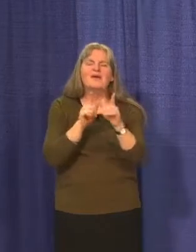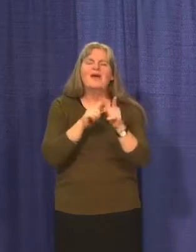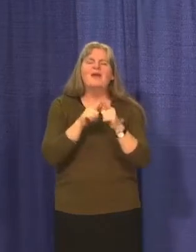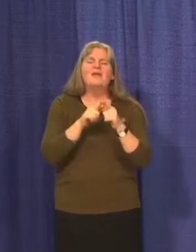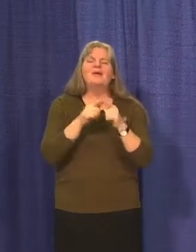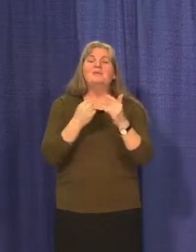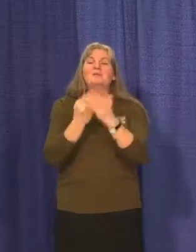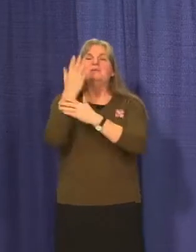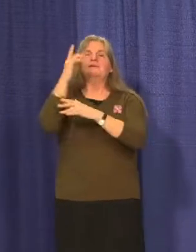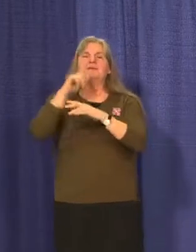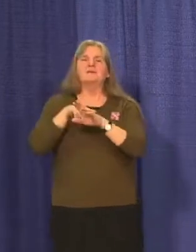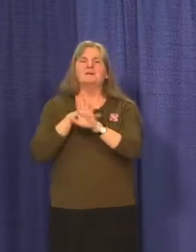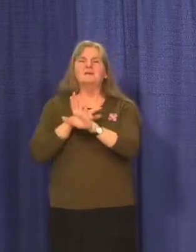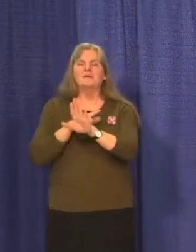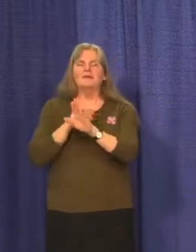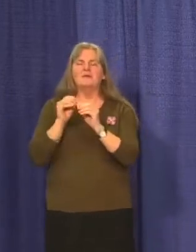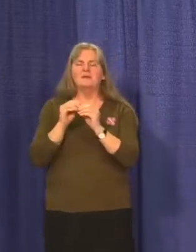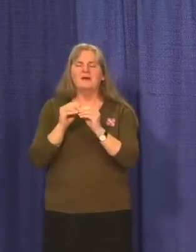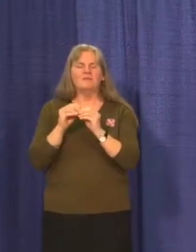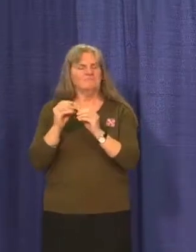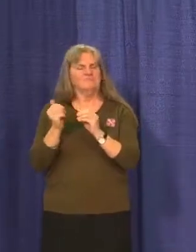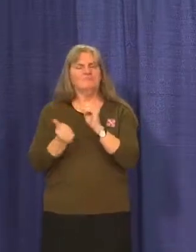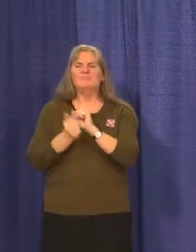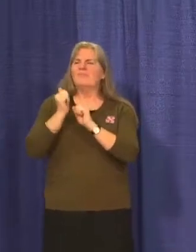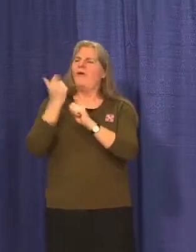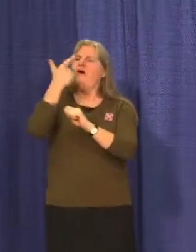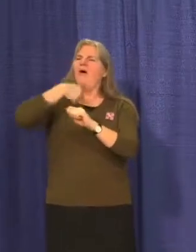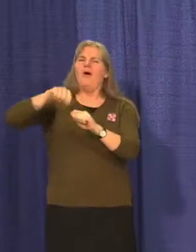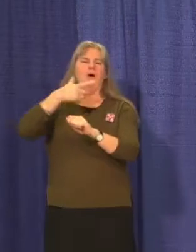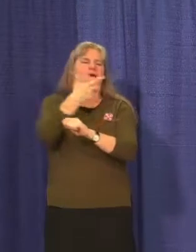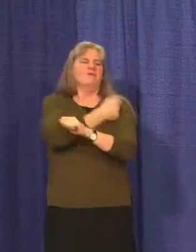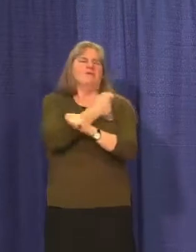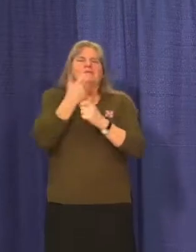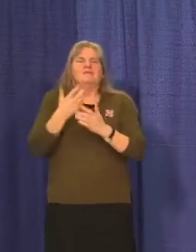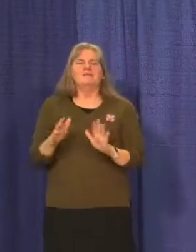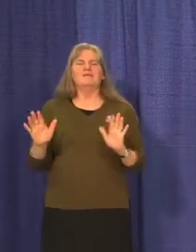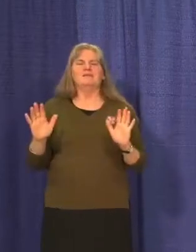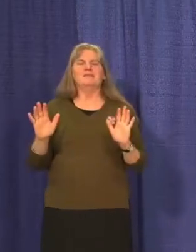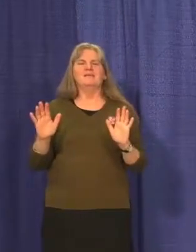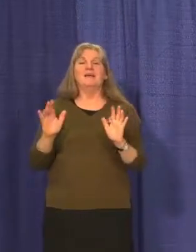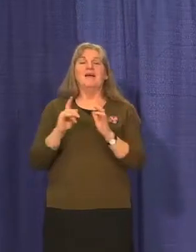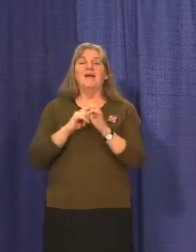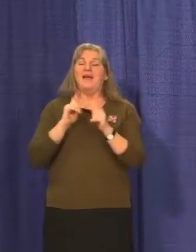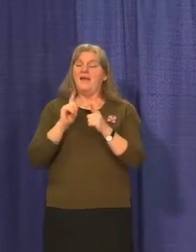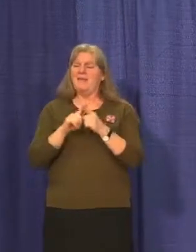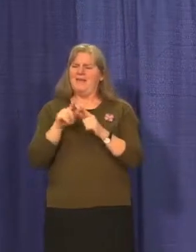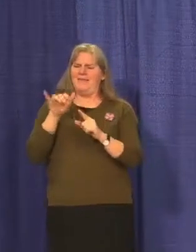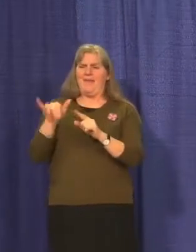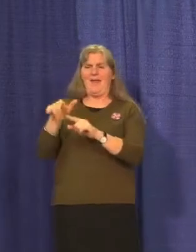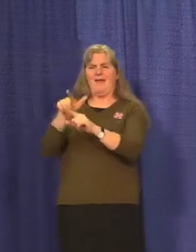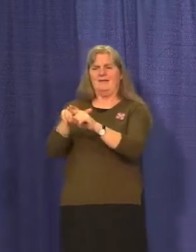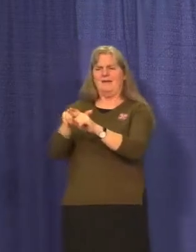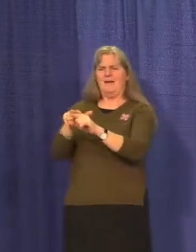and landing into spring with a well vaccinated population, and